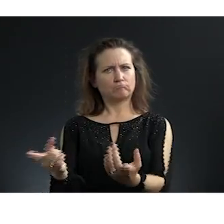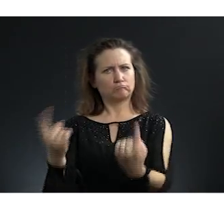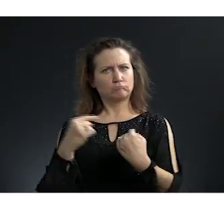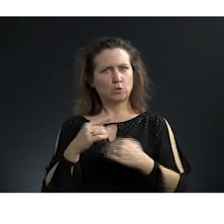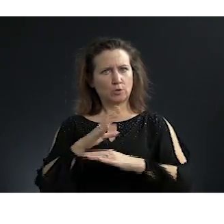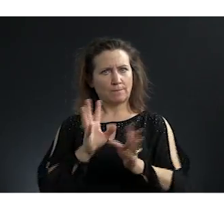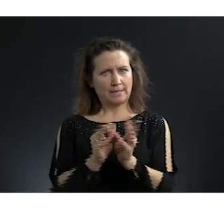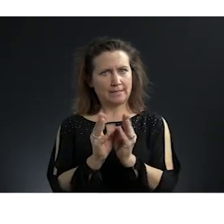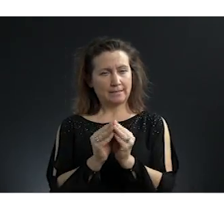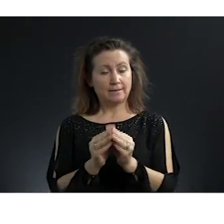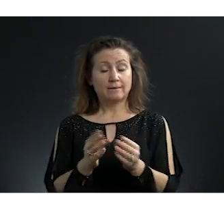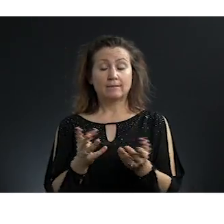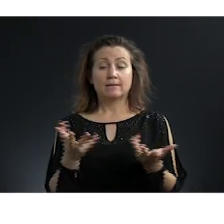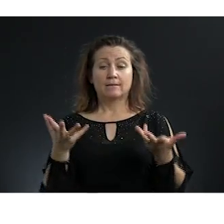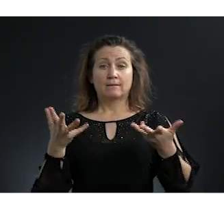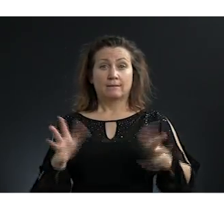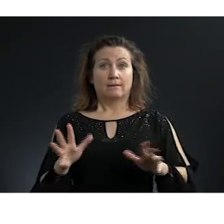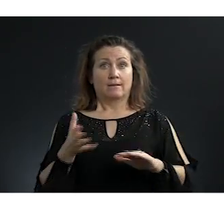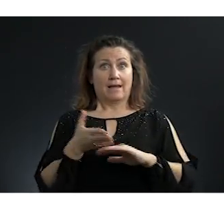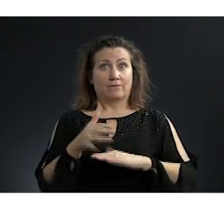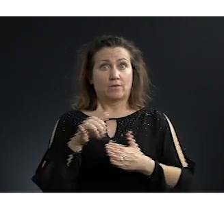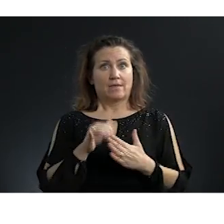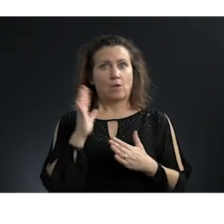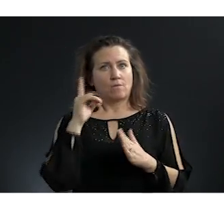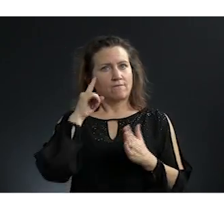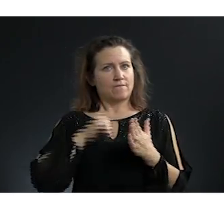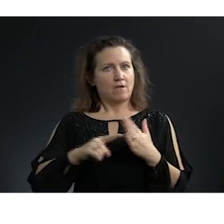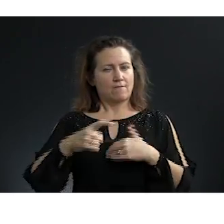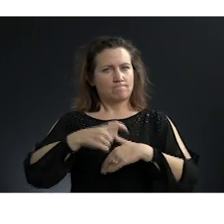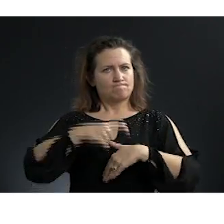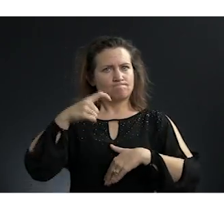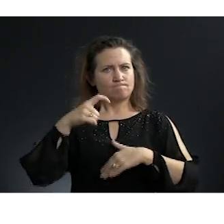After that, we will verify the timely posting of the agenda